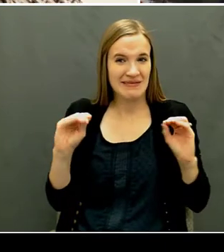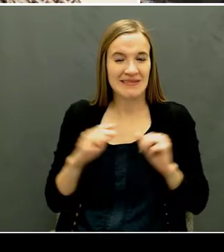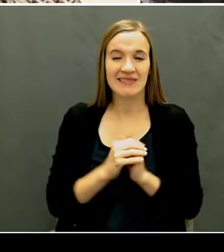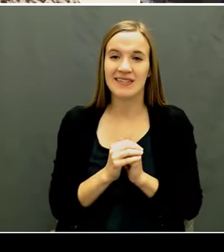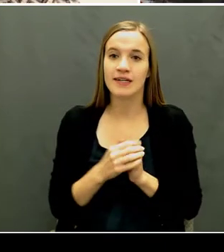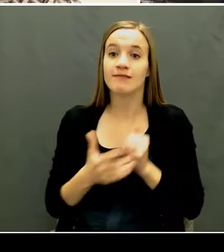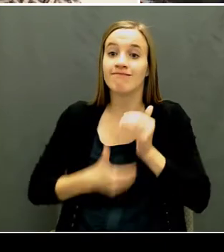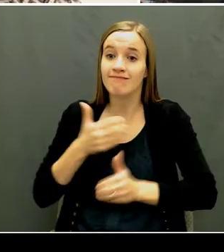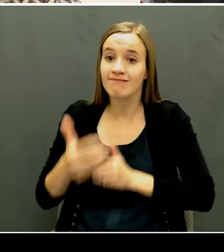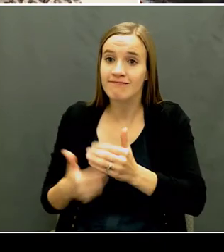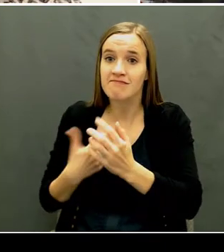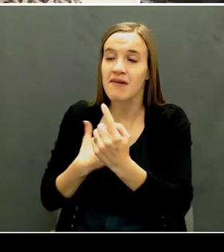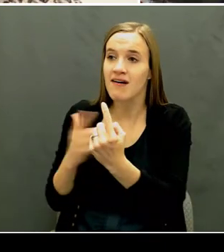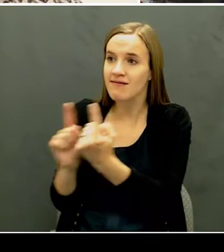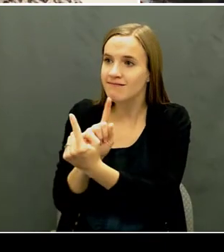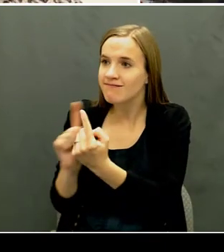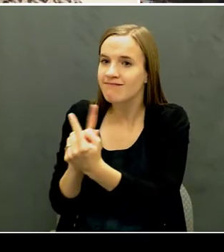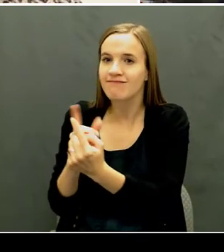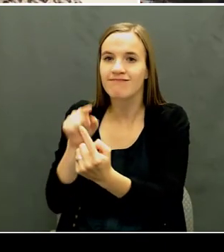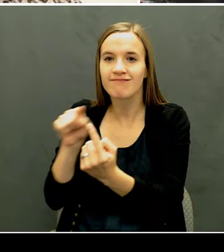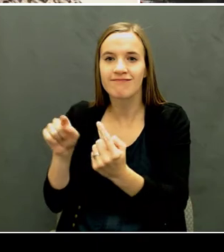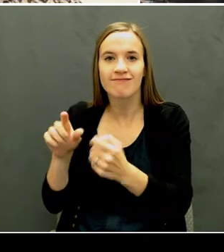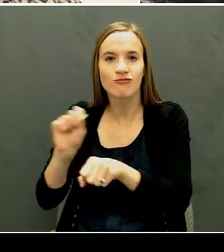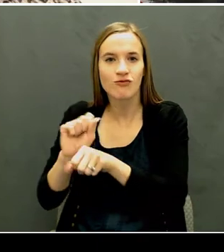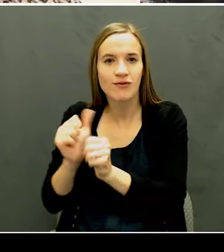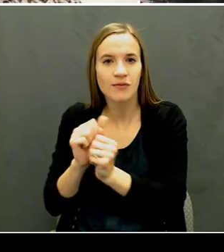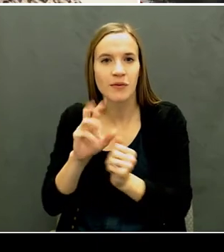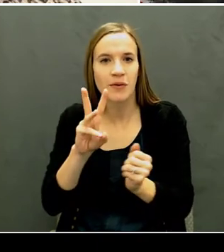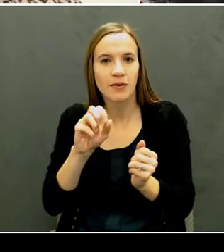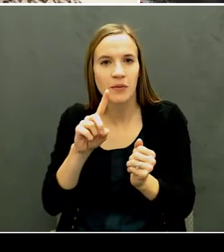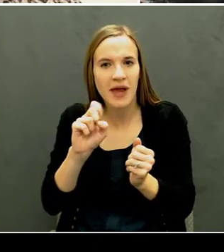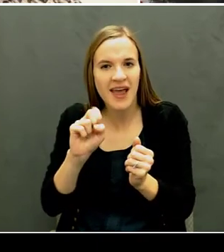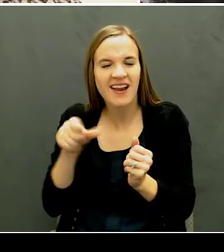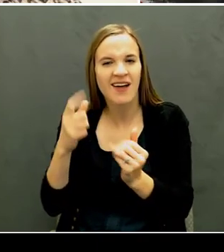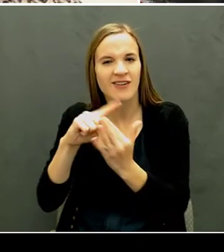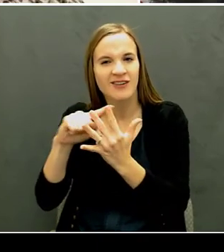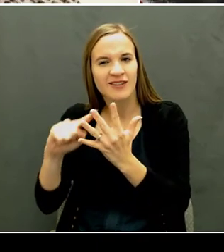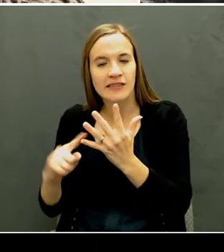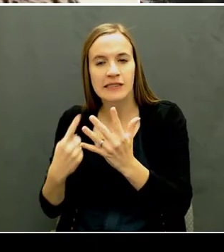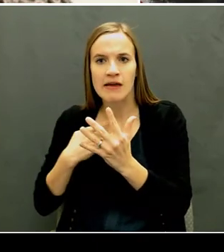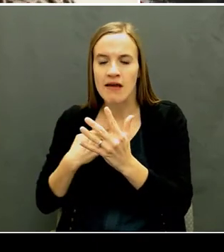other adapters, you know, my, my sense of righteousness kind of grew. and I began to kind of